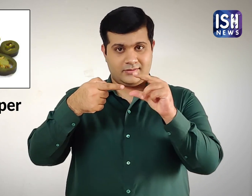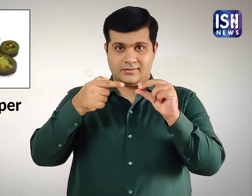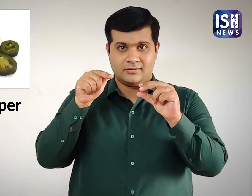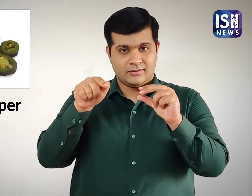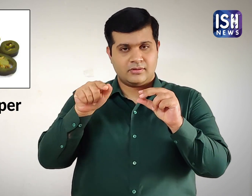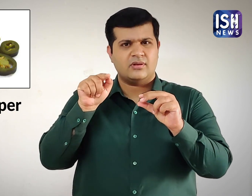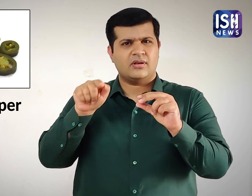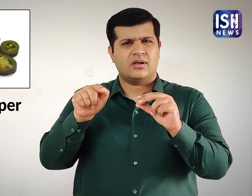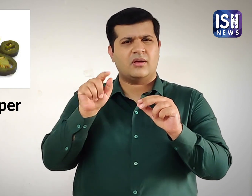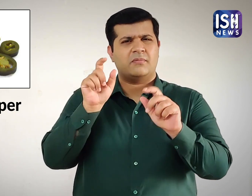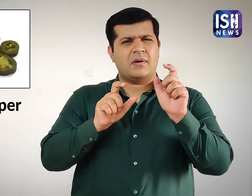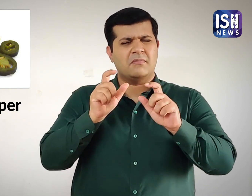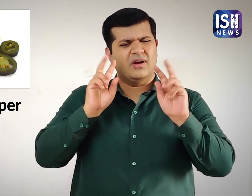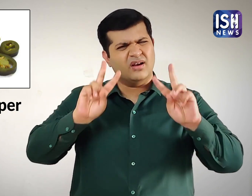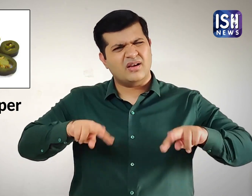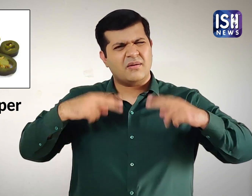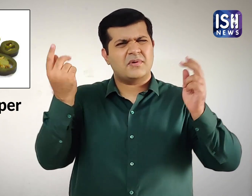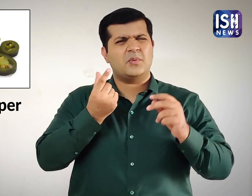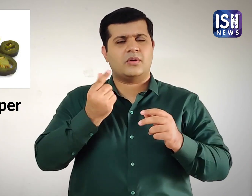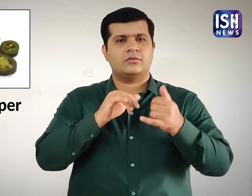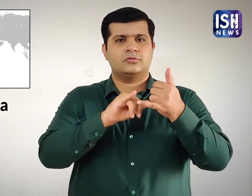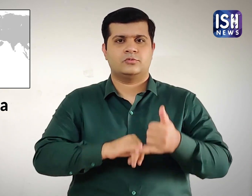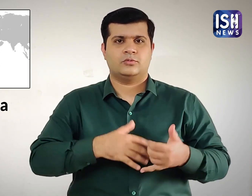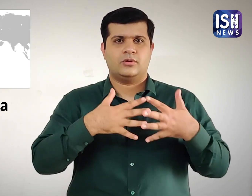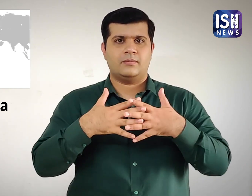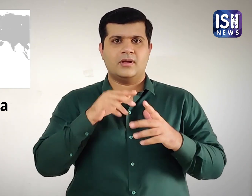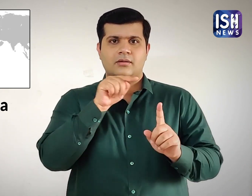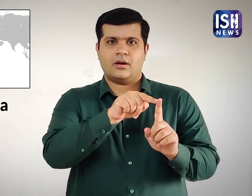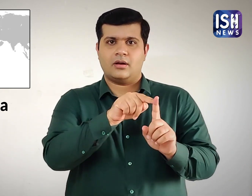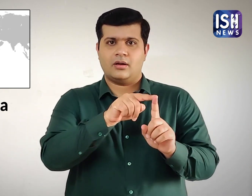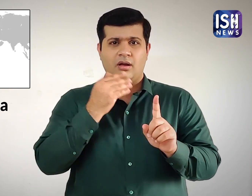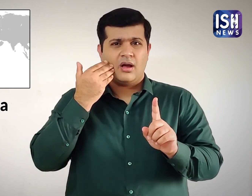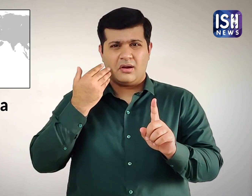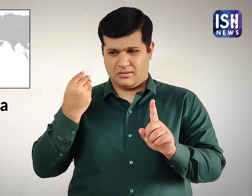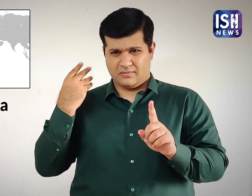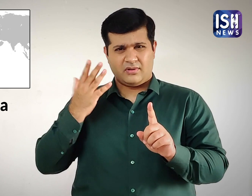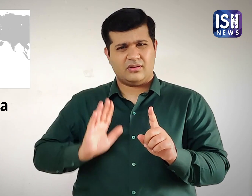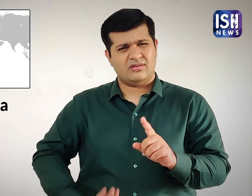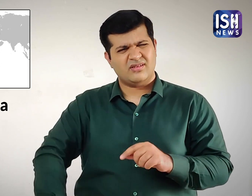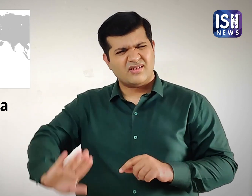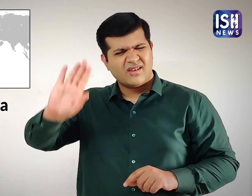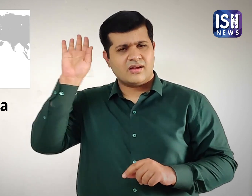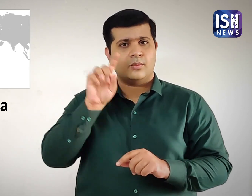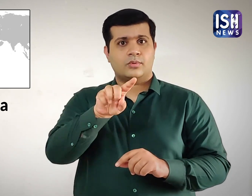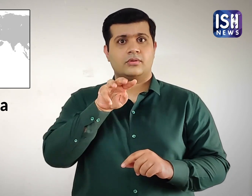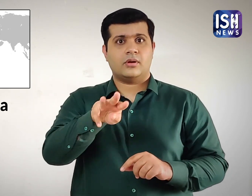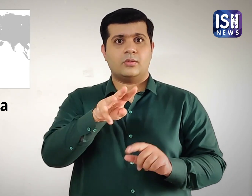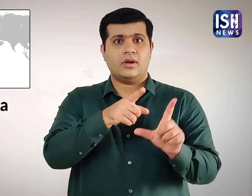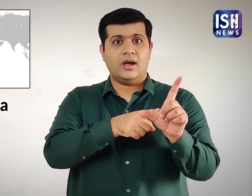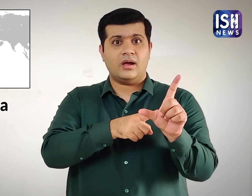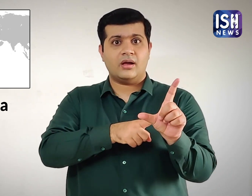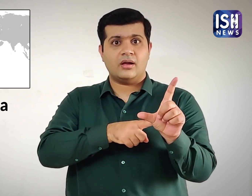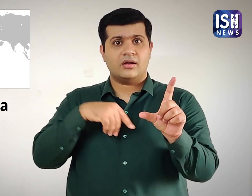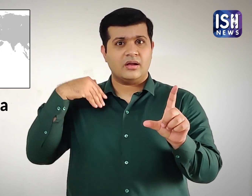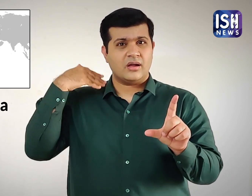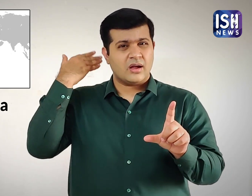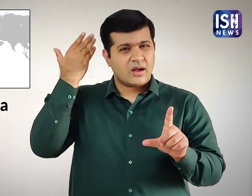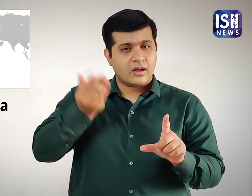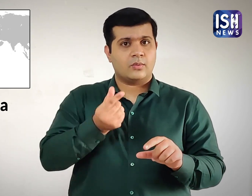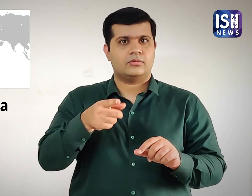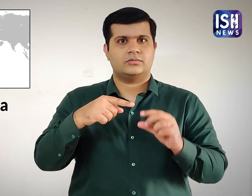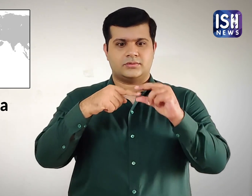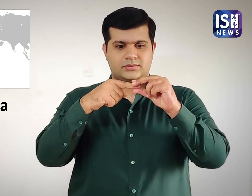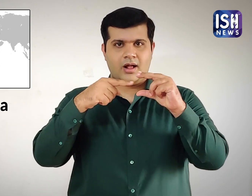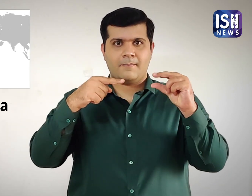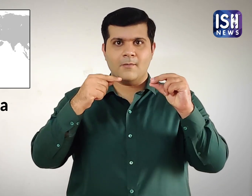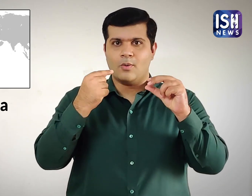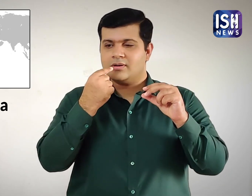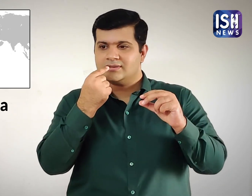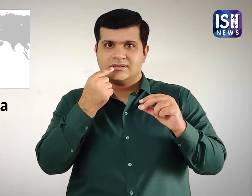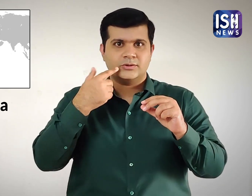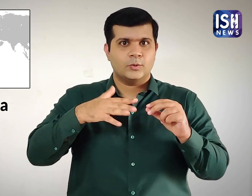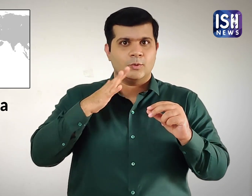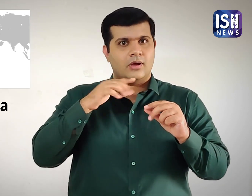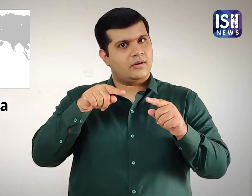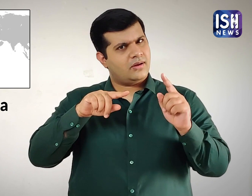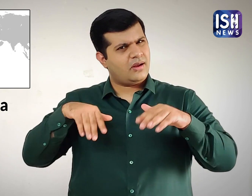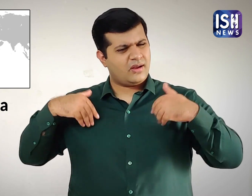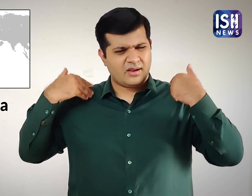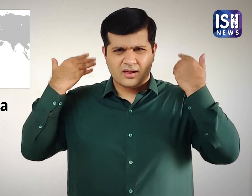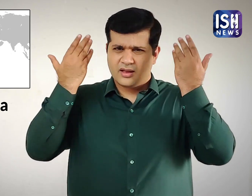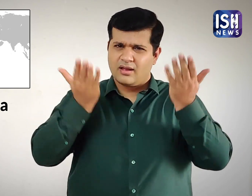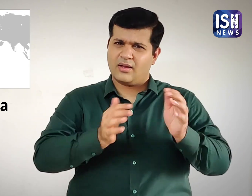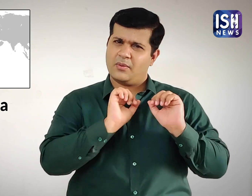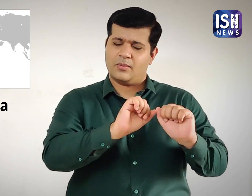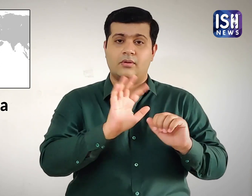It has been used by people in South America for 1000s of years.